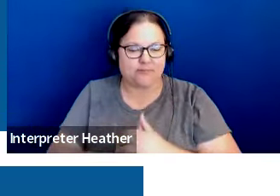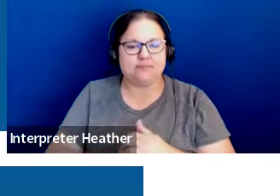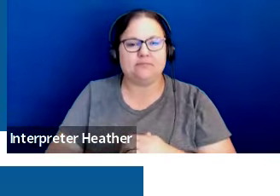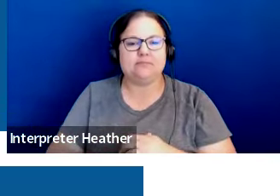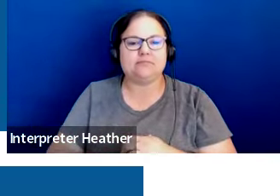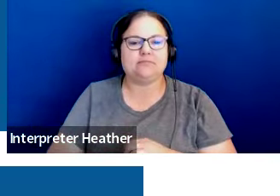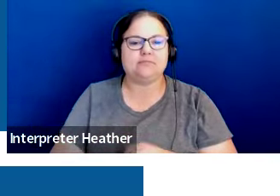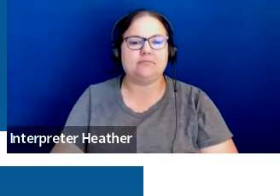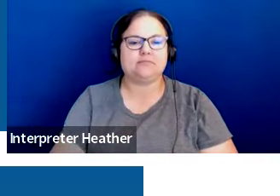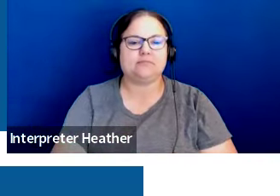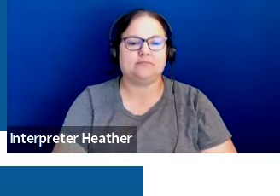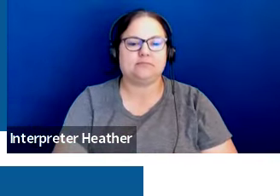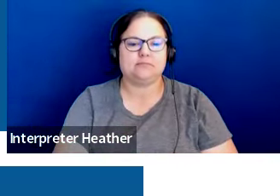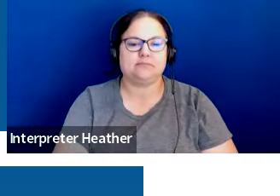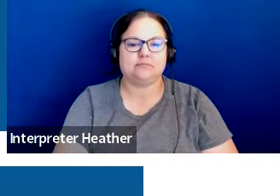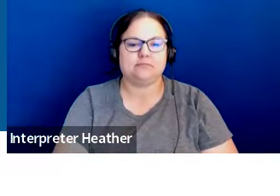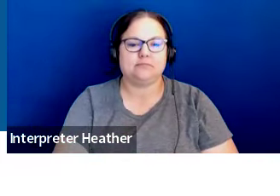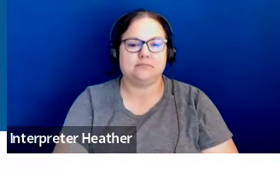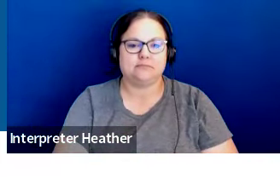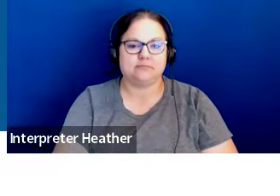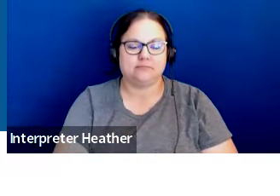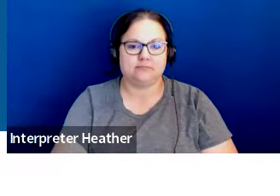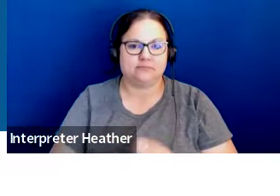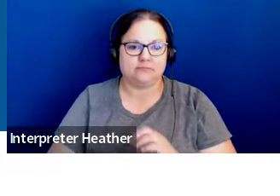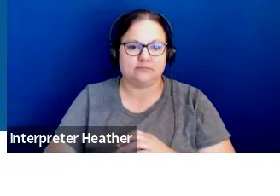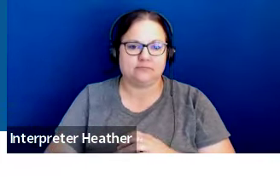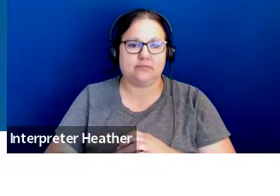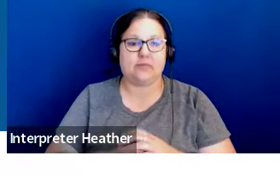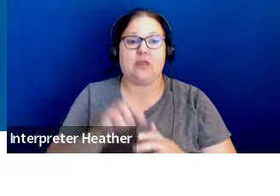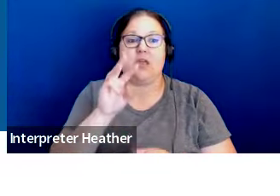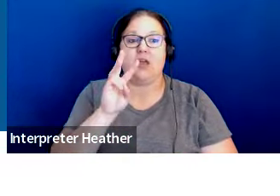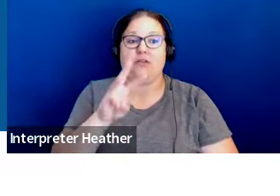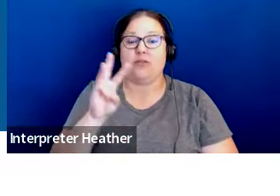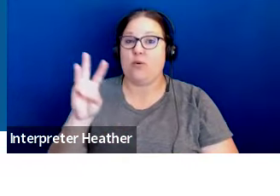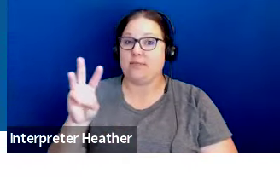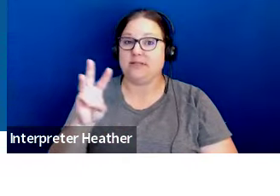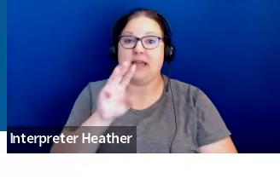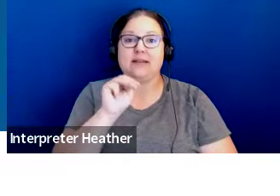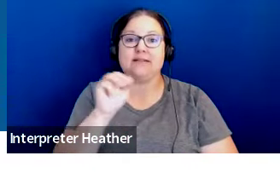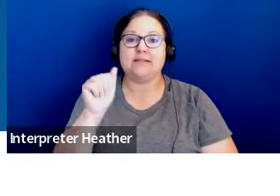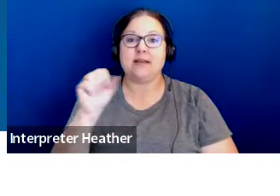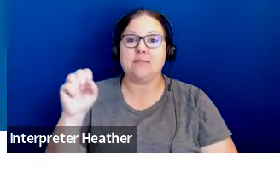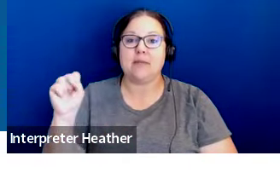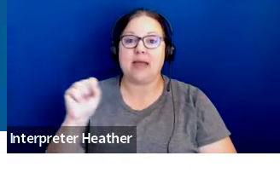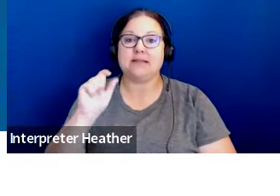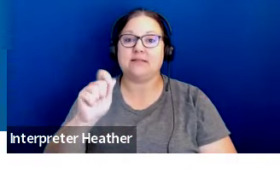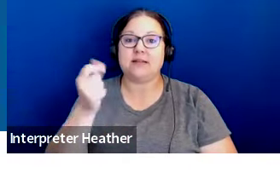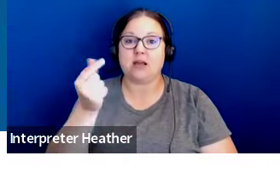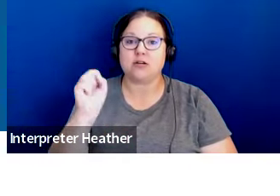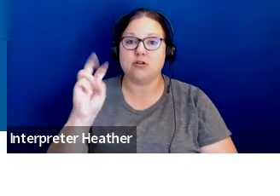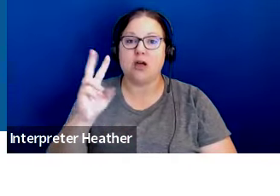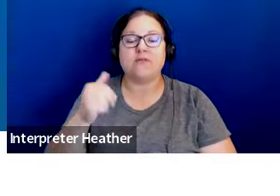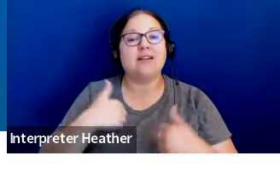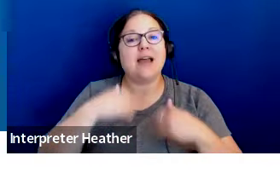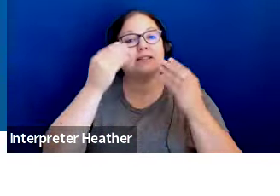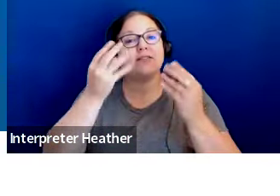please. The website is housed on mass.gov and includes information about PCEs and ACEs,